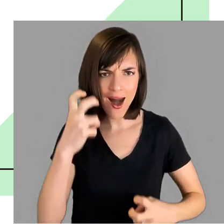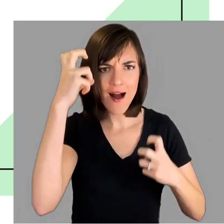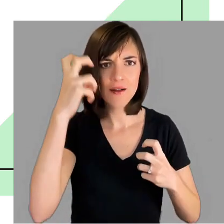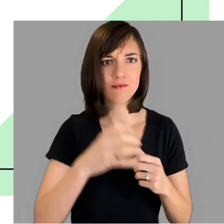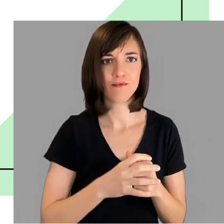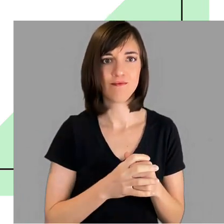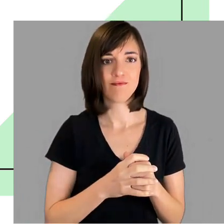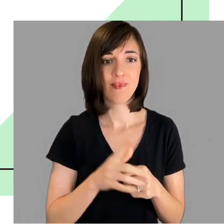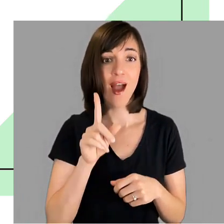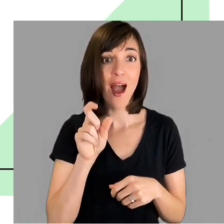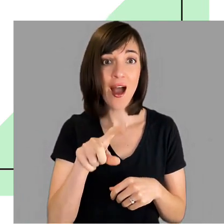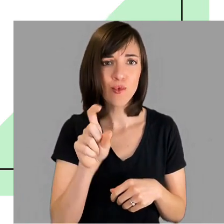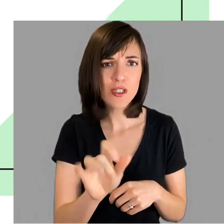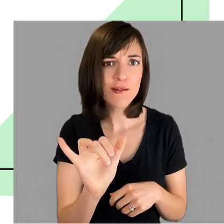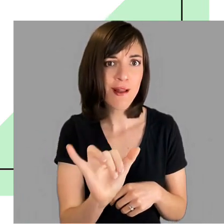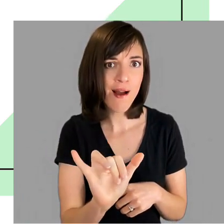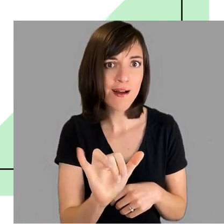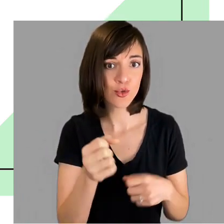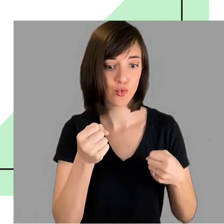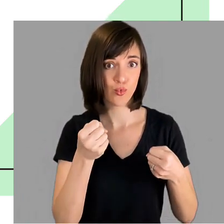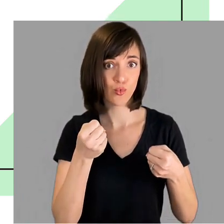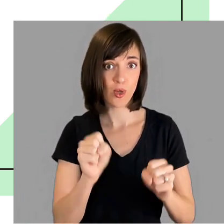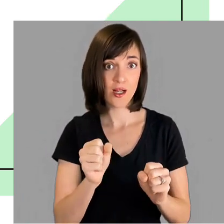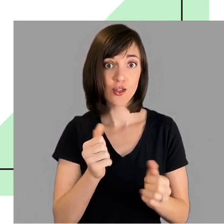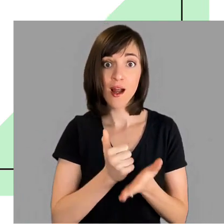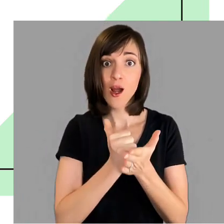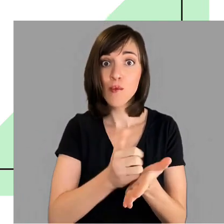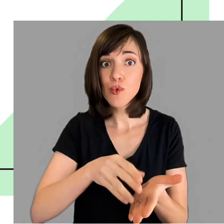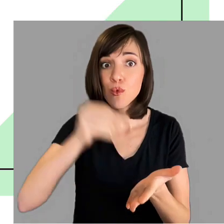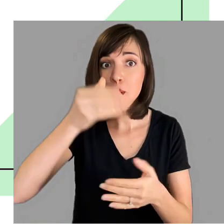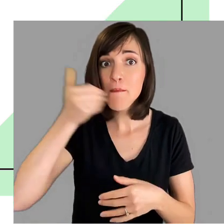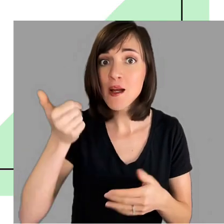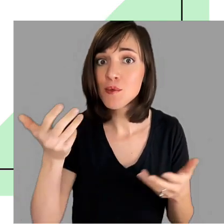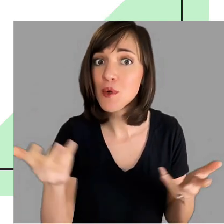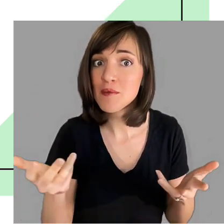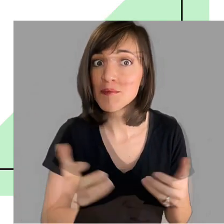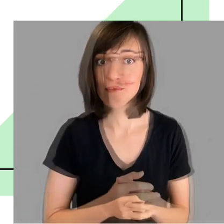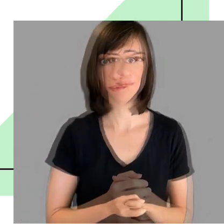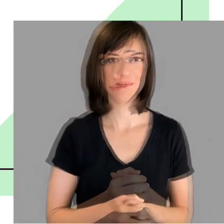helped you learn best?" or "How did you adapt your approach when faced with a challenge?"